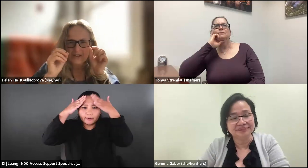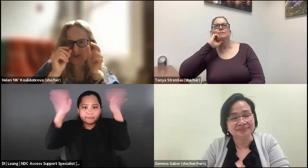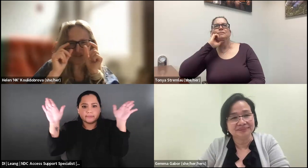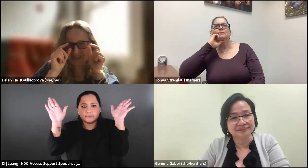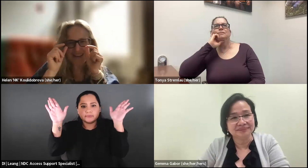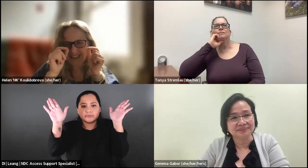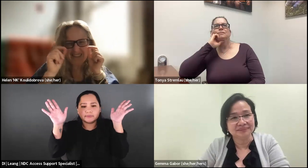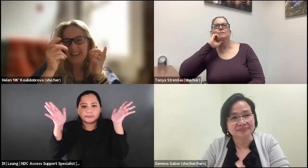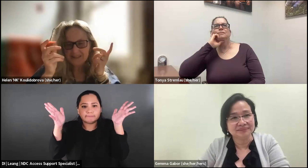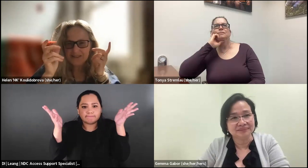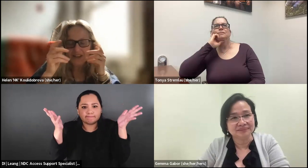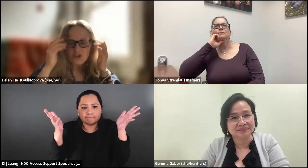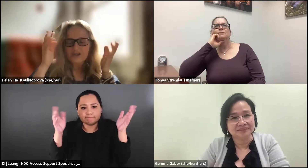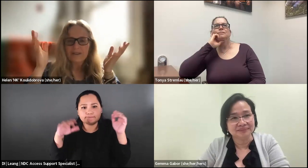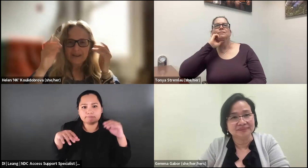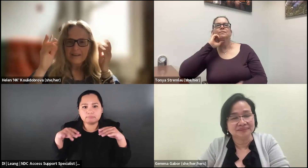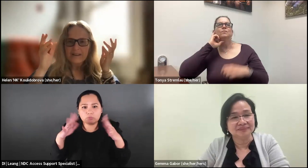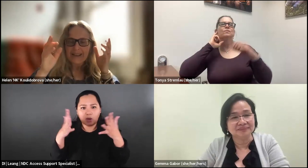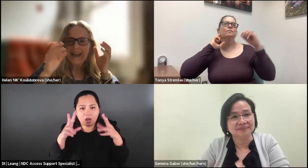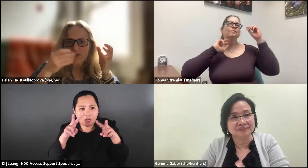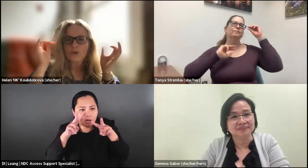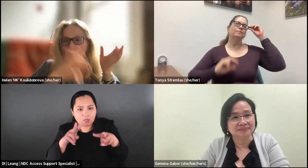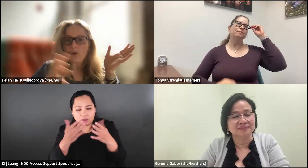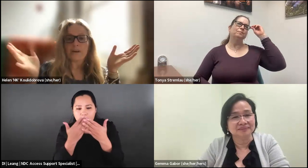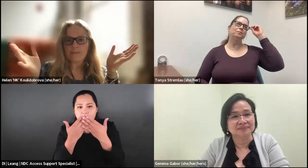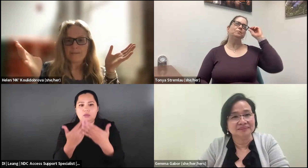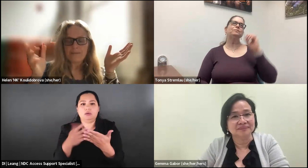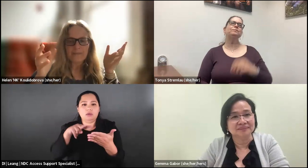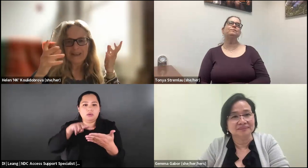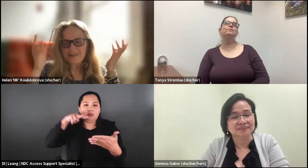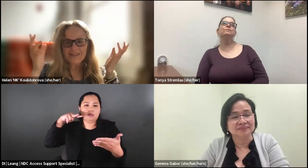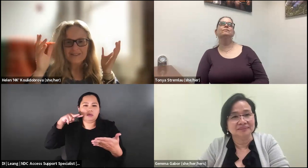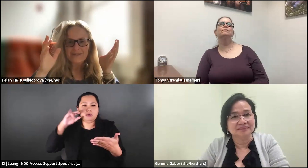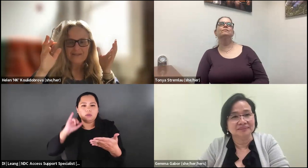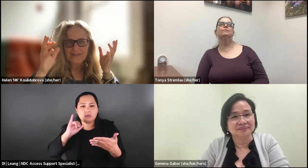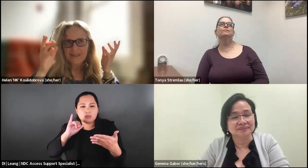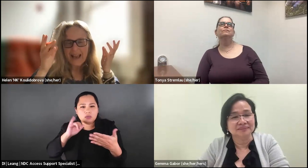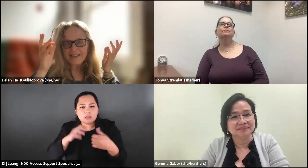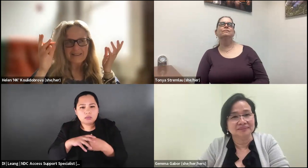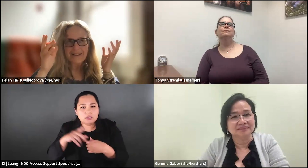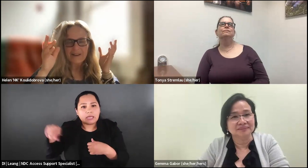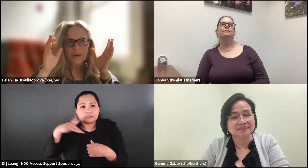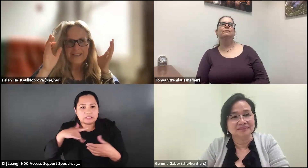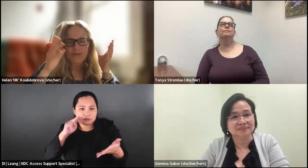certain tiny things. They have to ignore them because otherwise, they